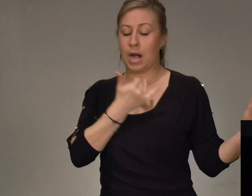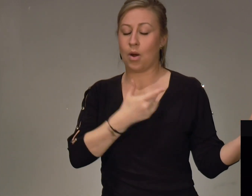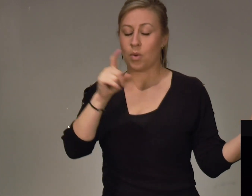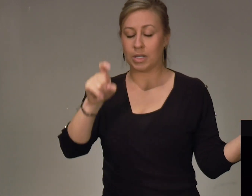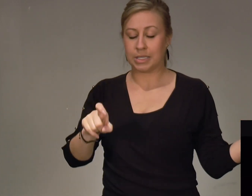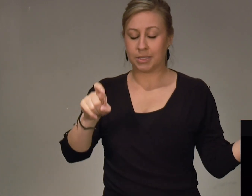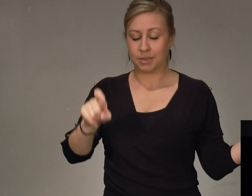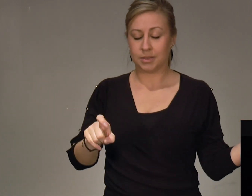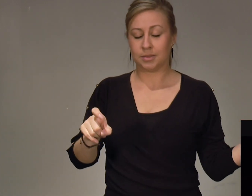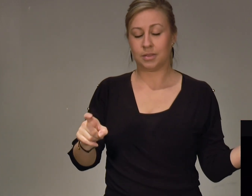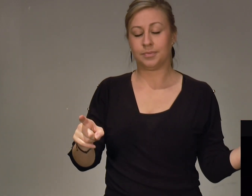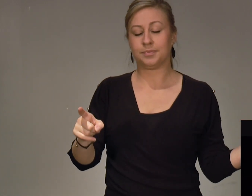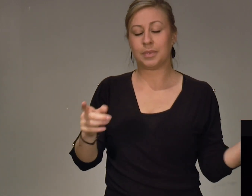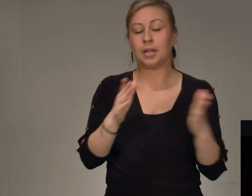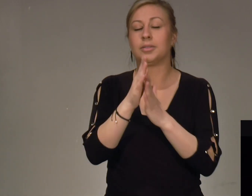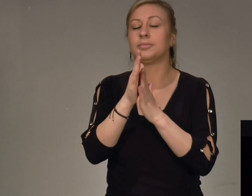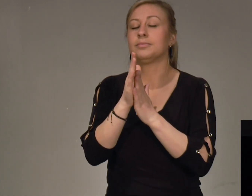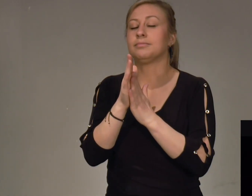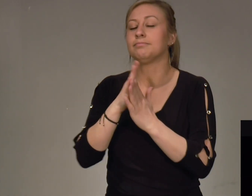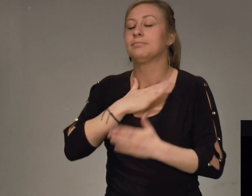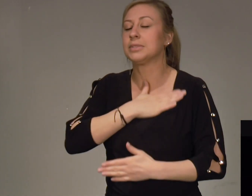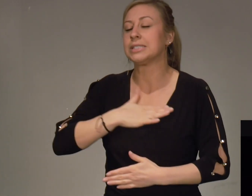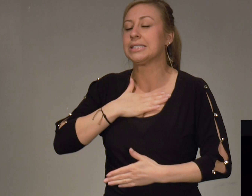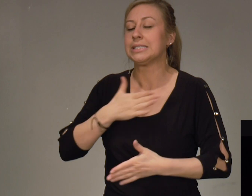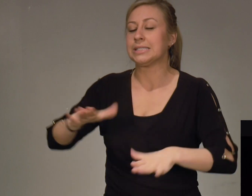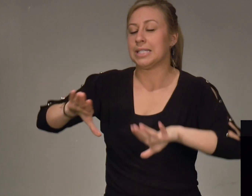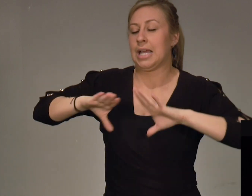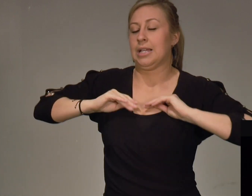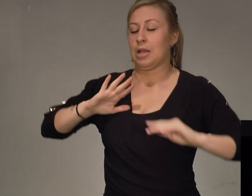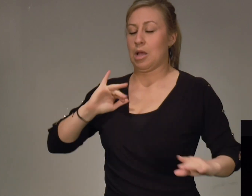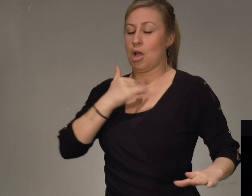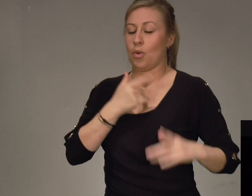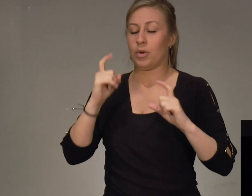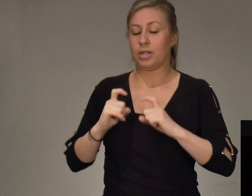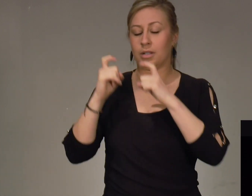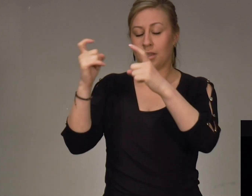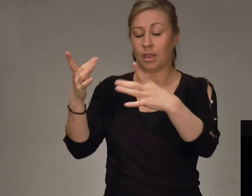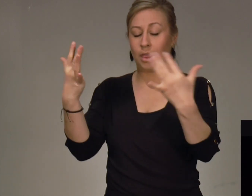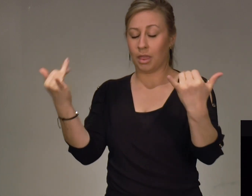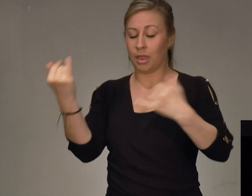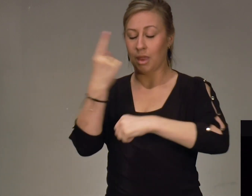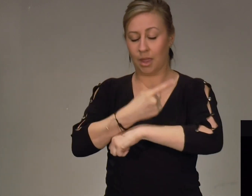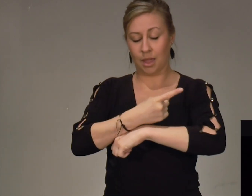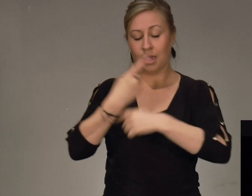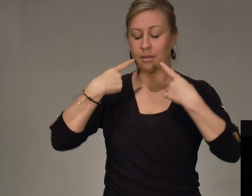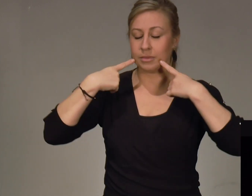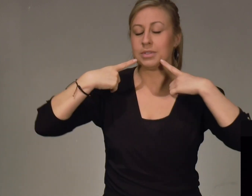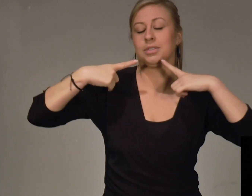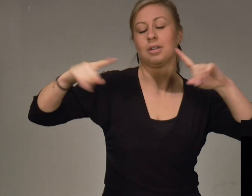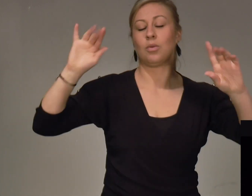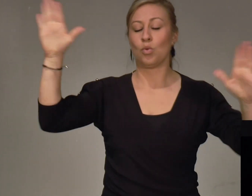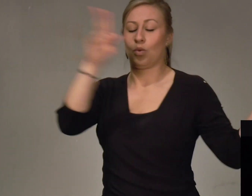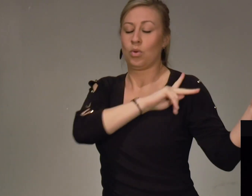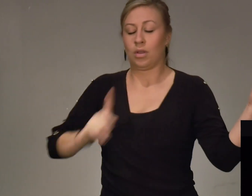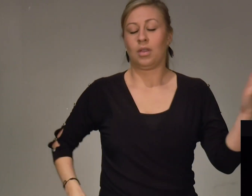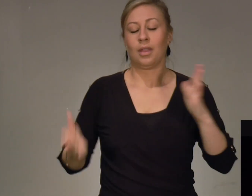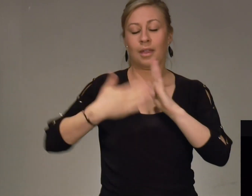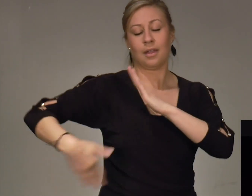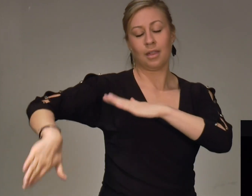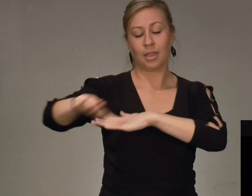given today and accomplish Your Kingdom's work that You have called this church to do for Your glory.